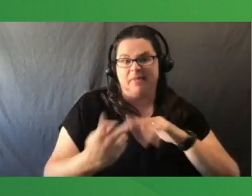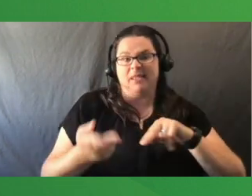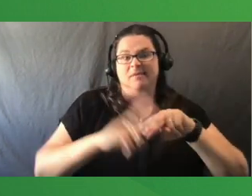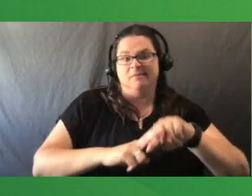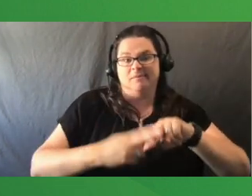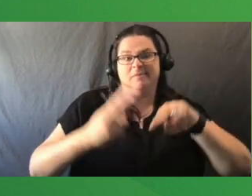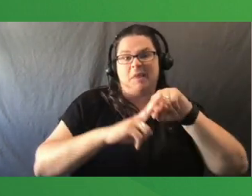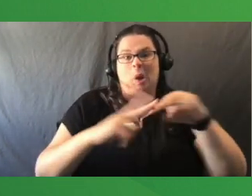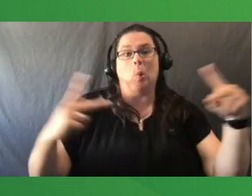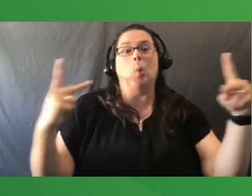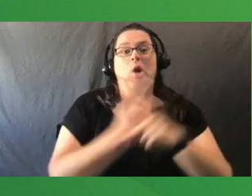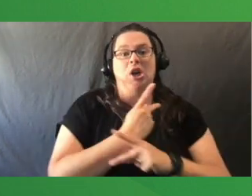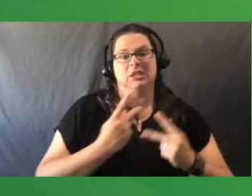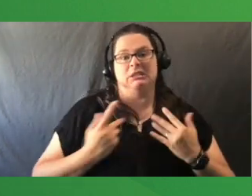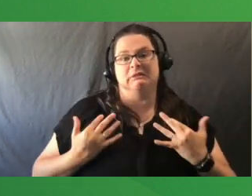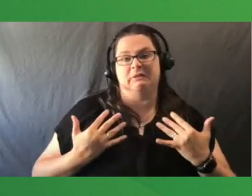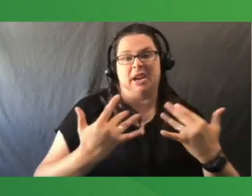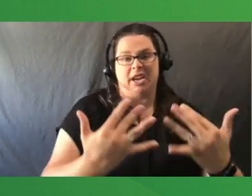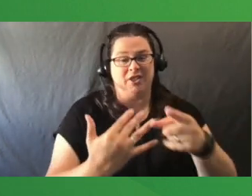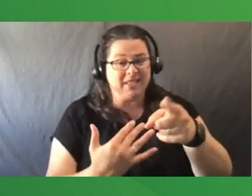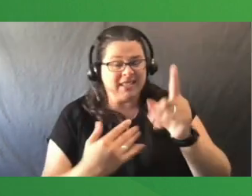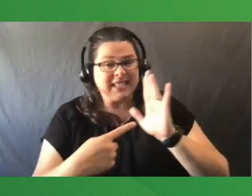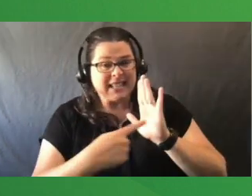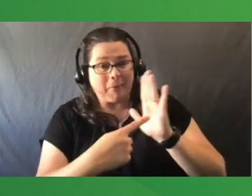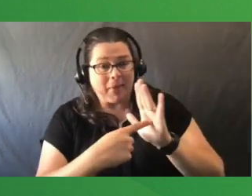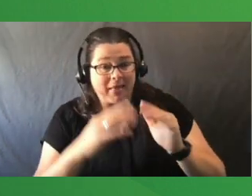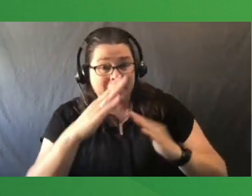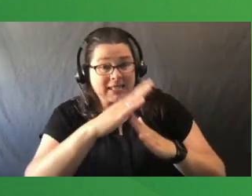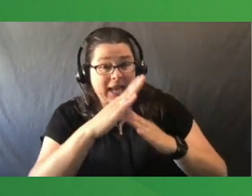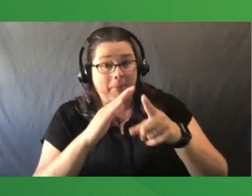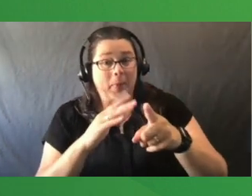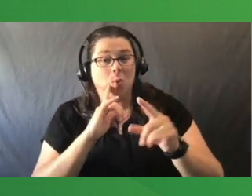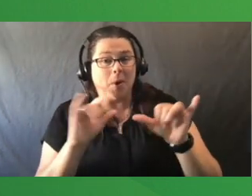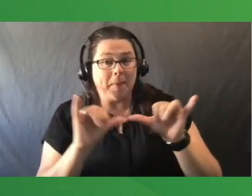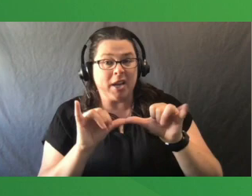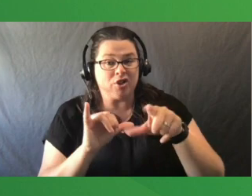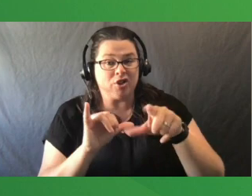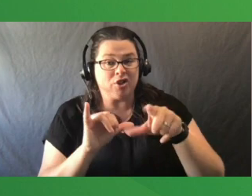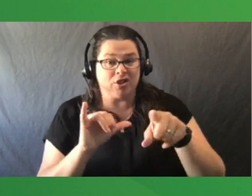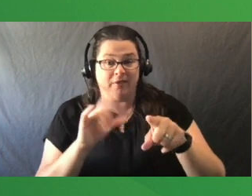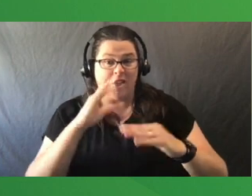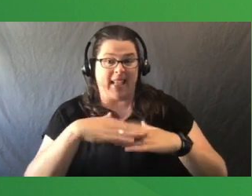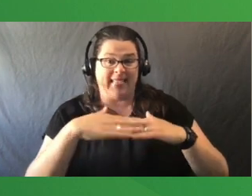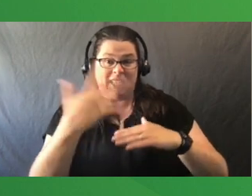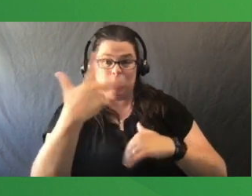So these ones here are the ones that you sampled up on top of the ridge. We'll be measuring these plots for at least three years, and all of this will give us